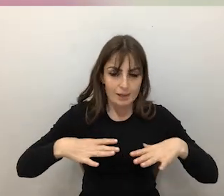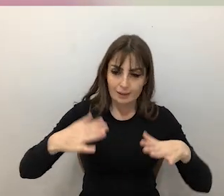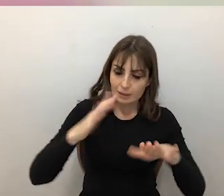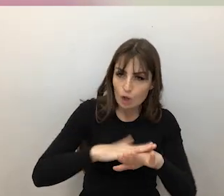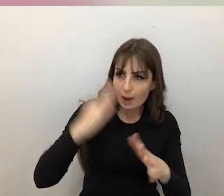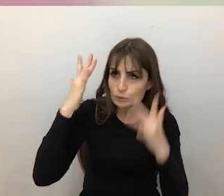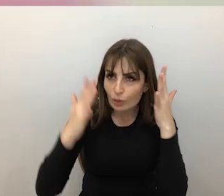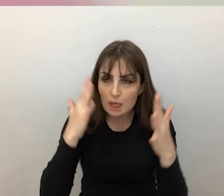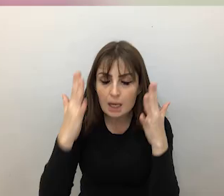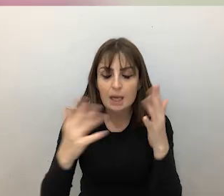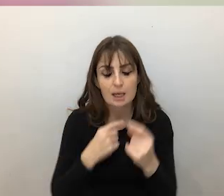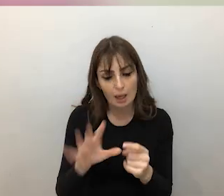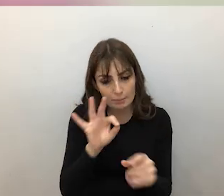ponder and articulate our perspectives.